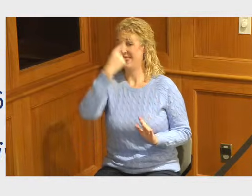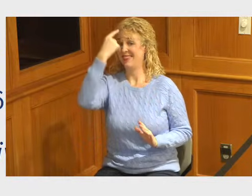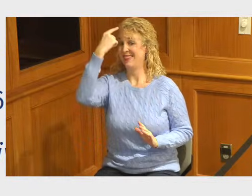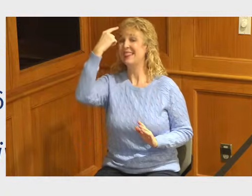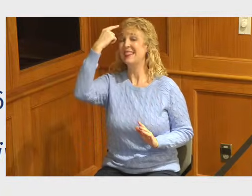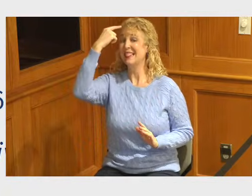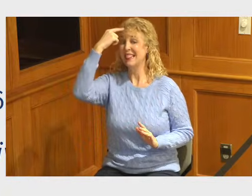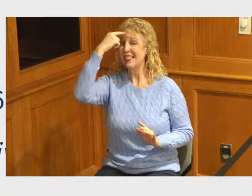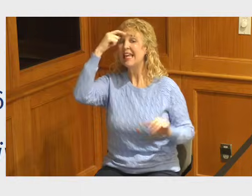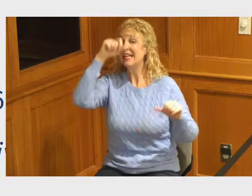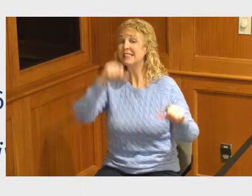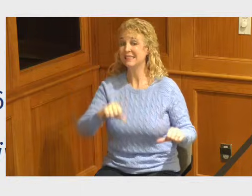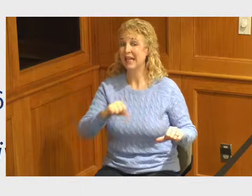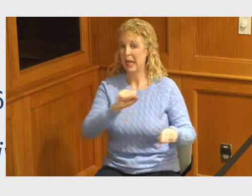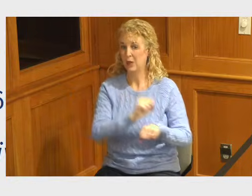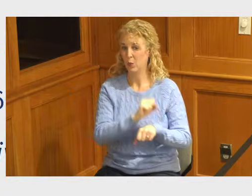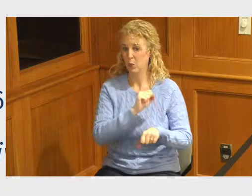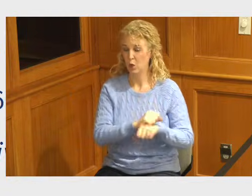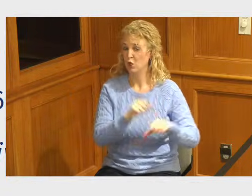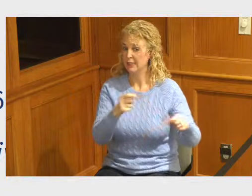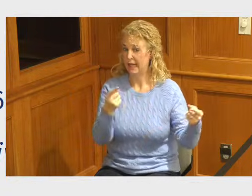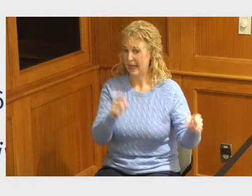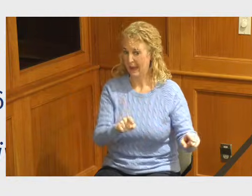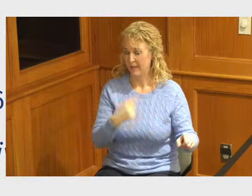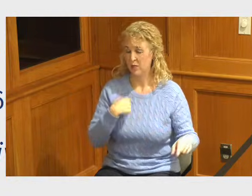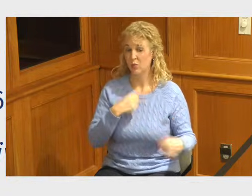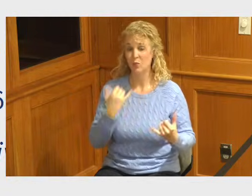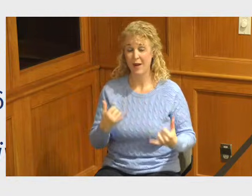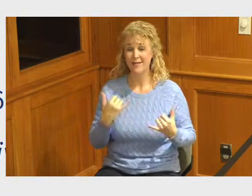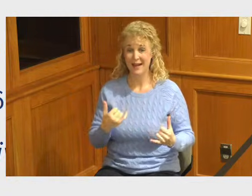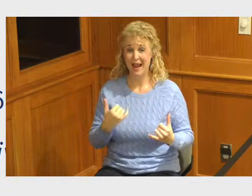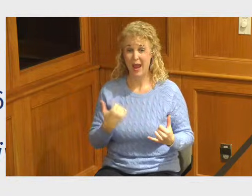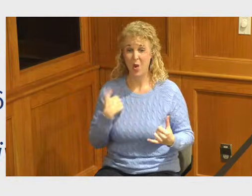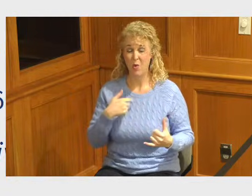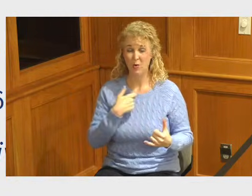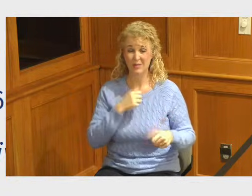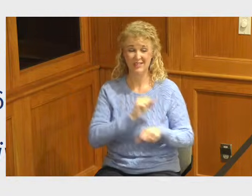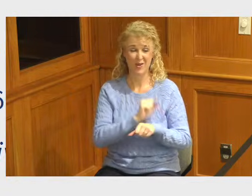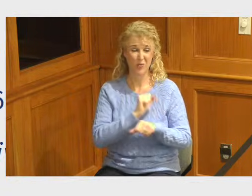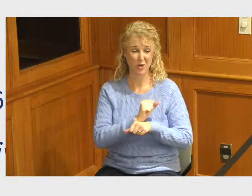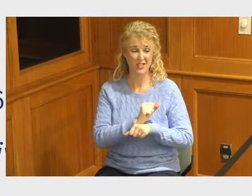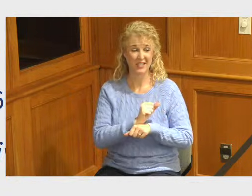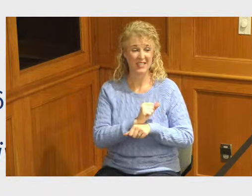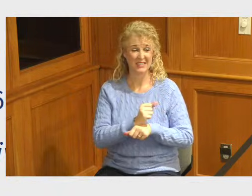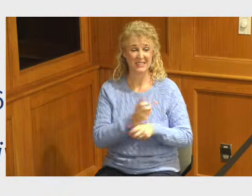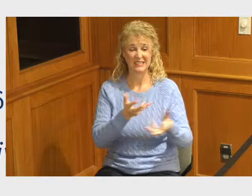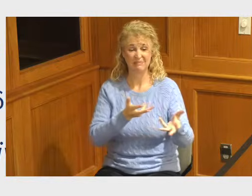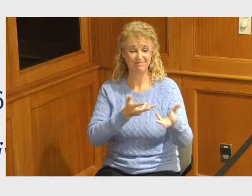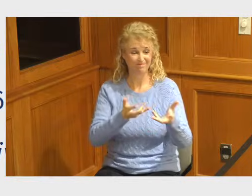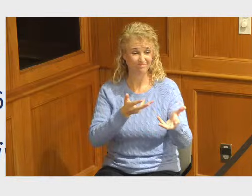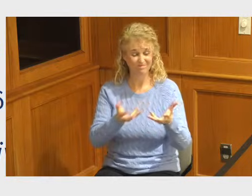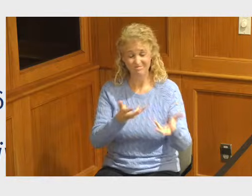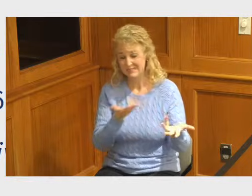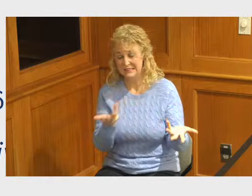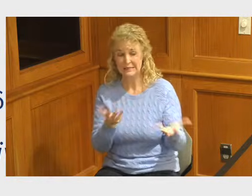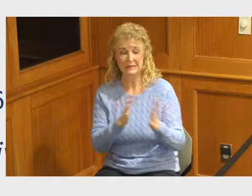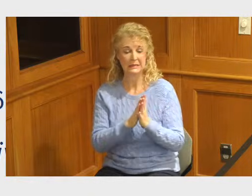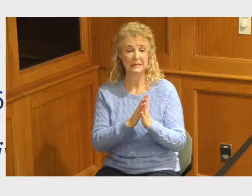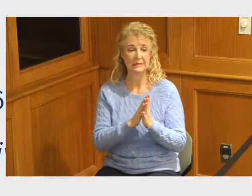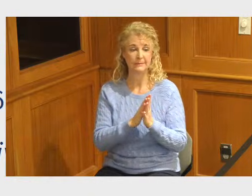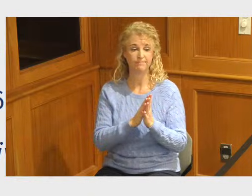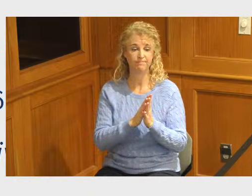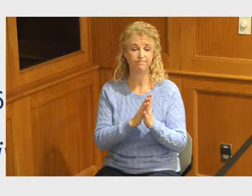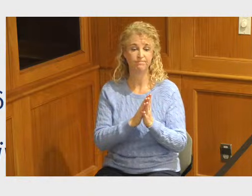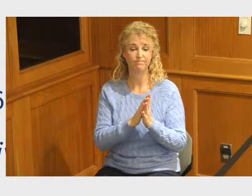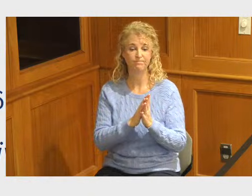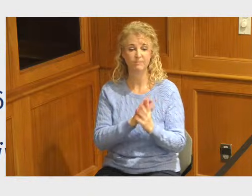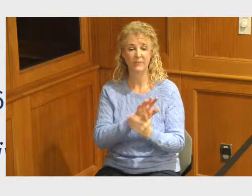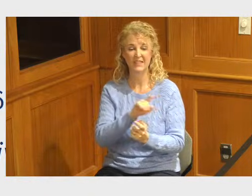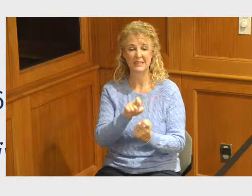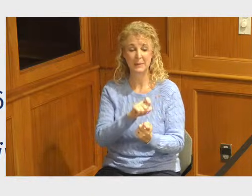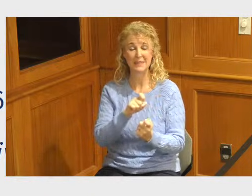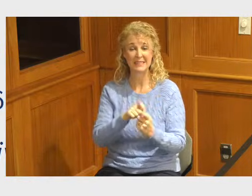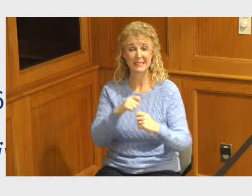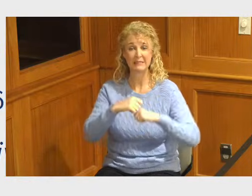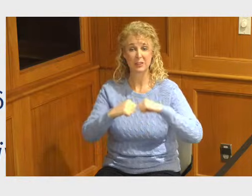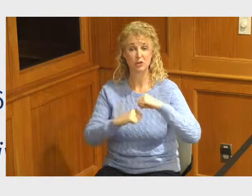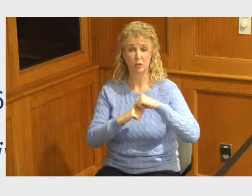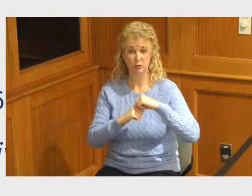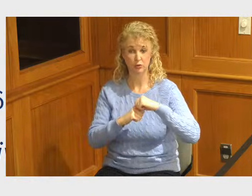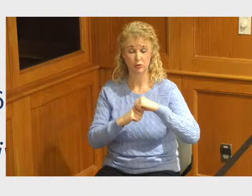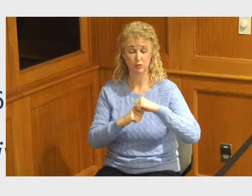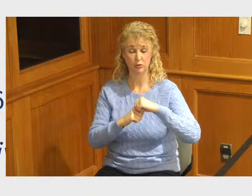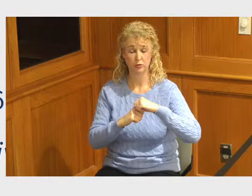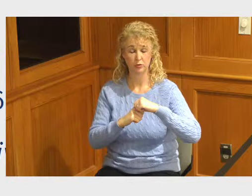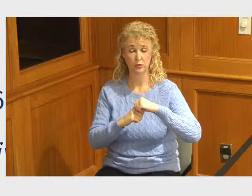for Humanity can work. were working through a pretty ambitious structure that would in essence